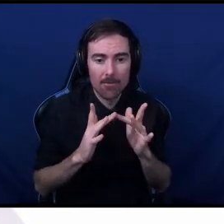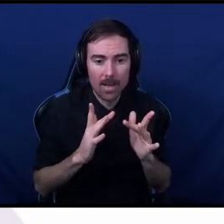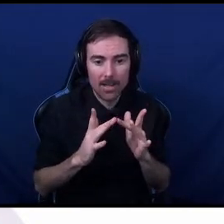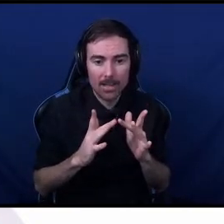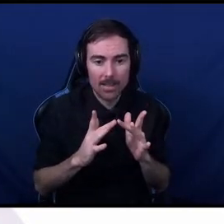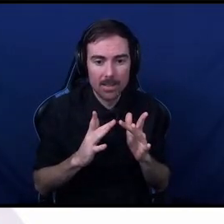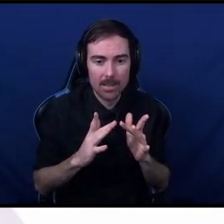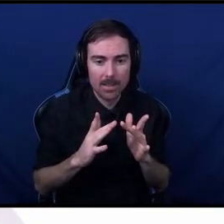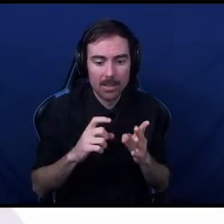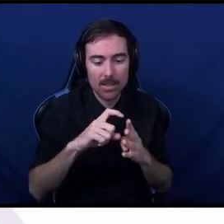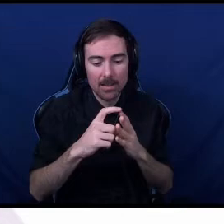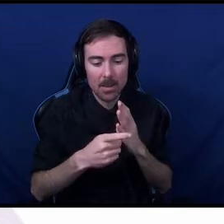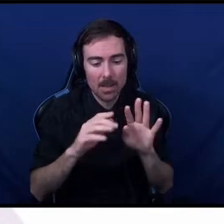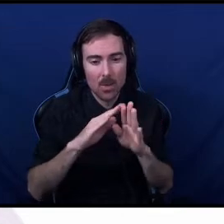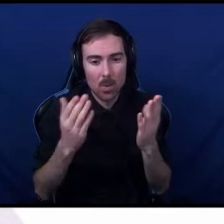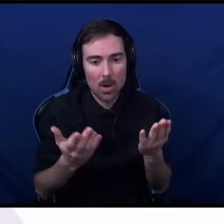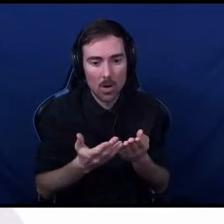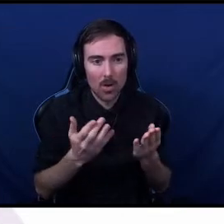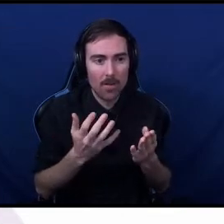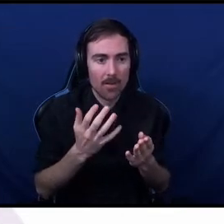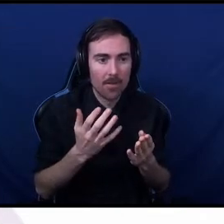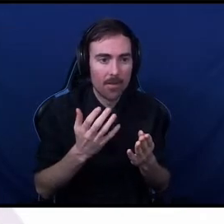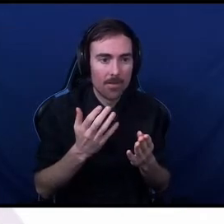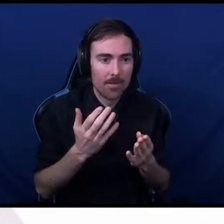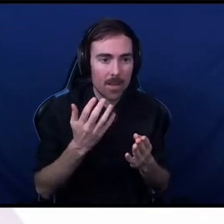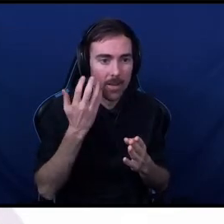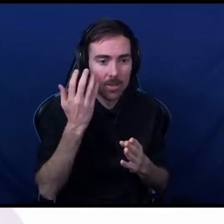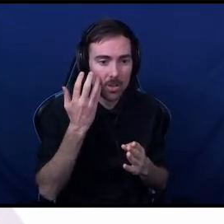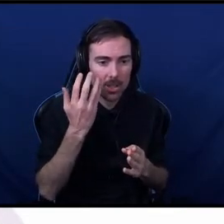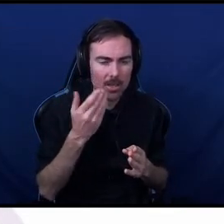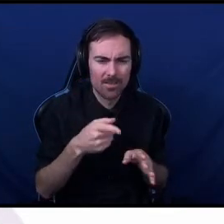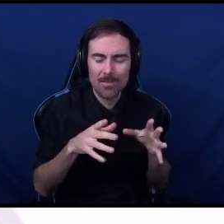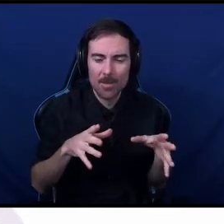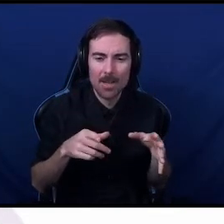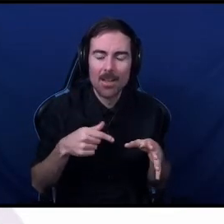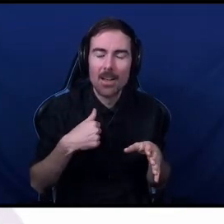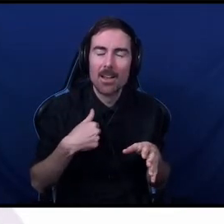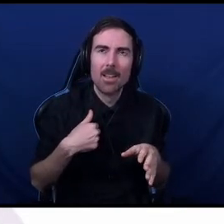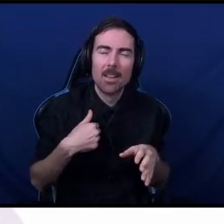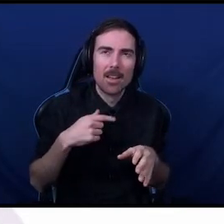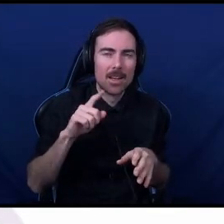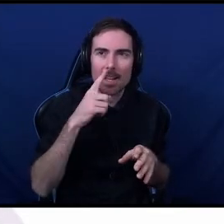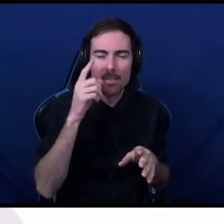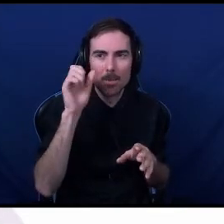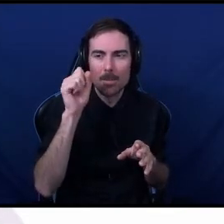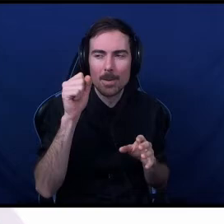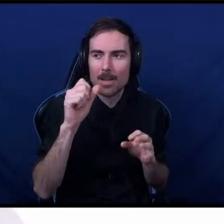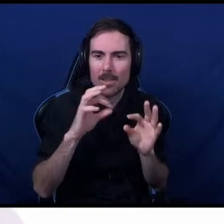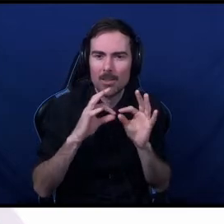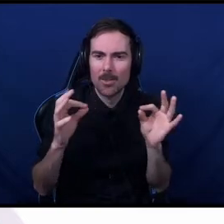going forward? Yeah, bizarrely I know about there was an organisation I can't remember the name of that was trying to.